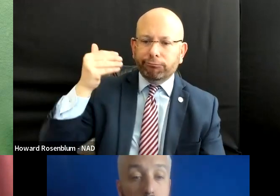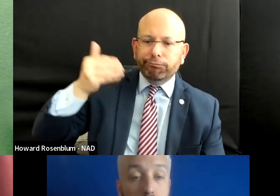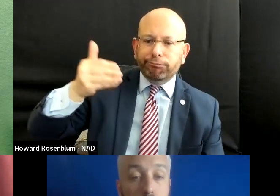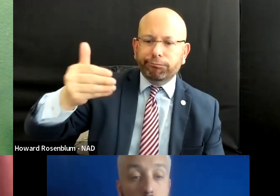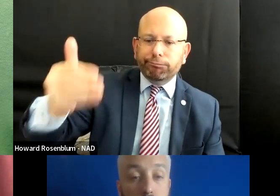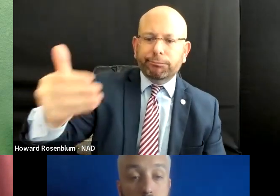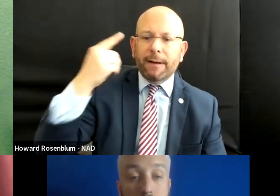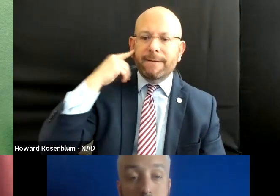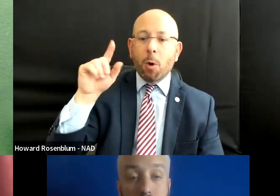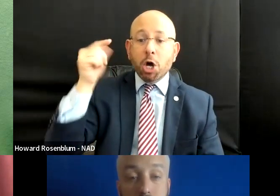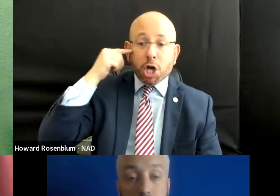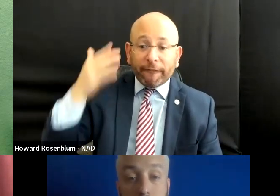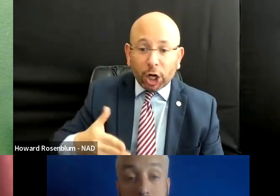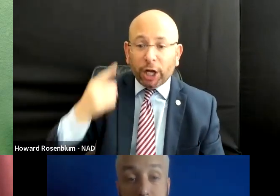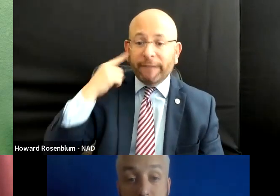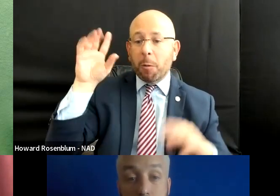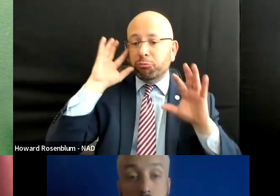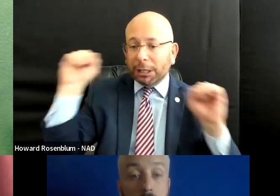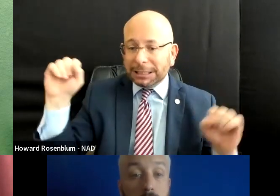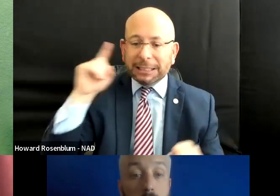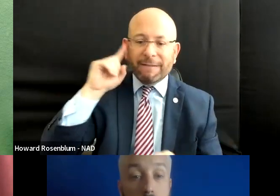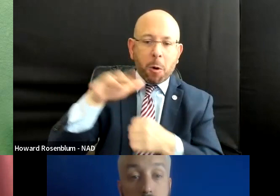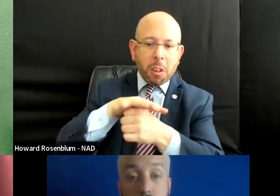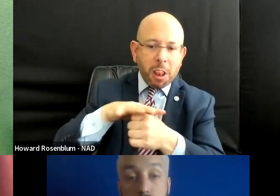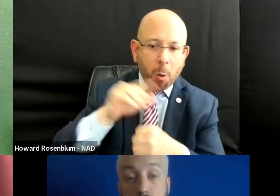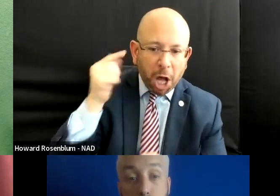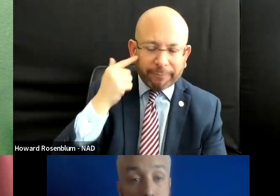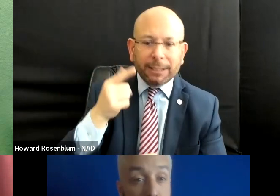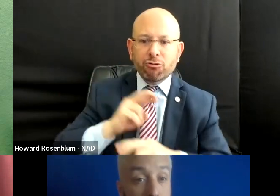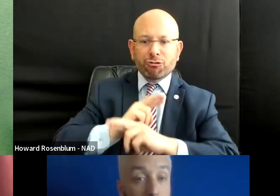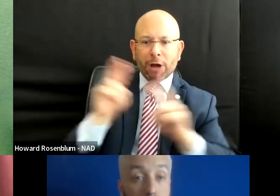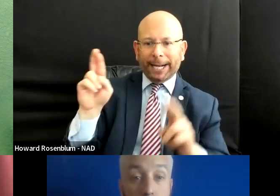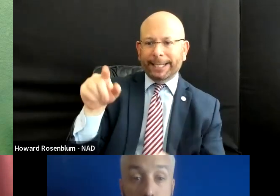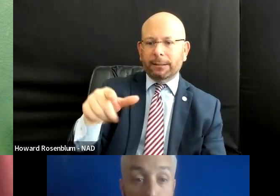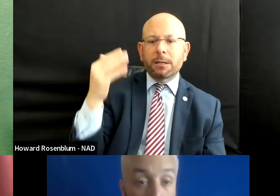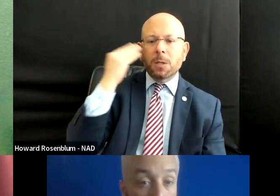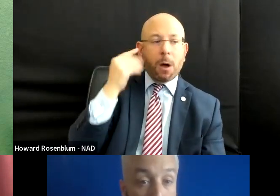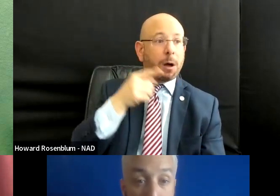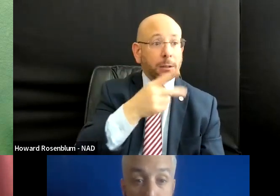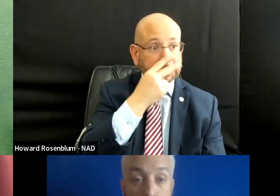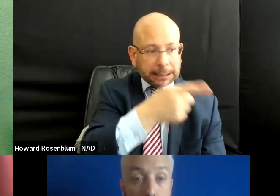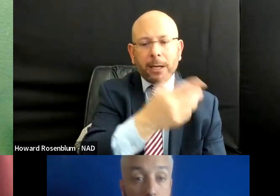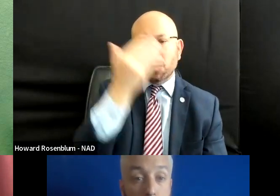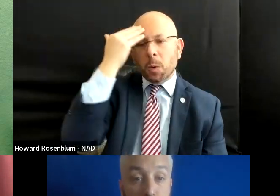ready to connect those who can use it. Another thing we need